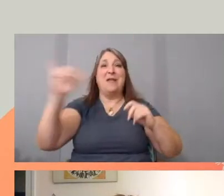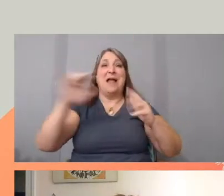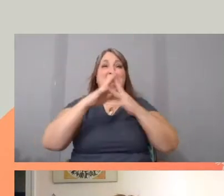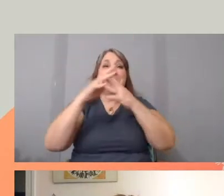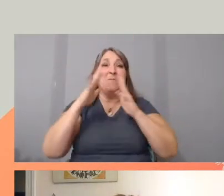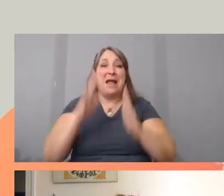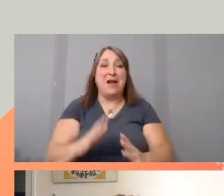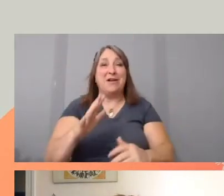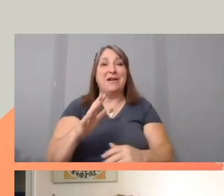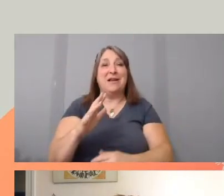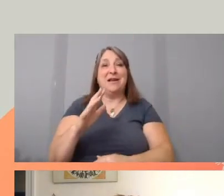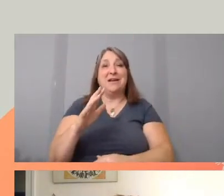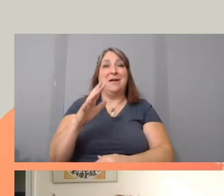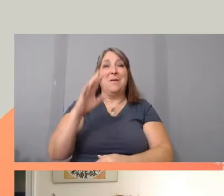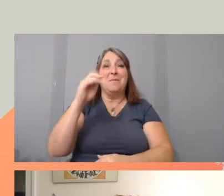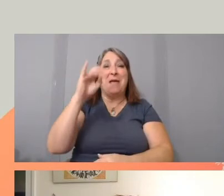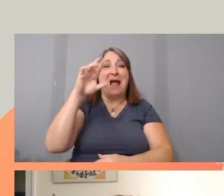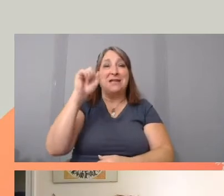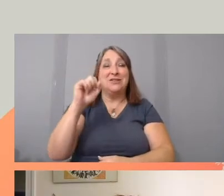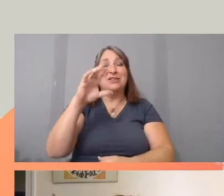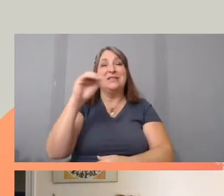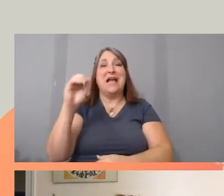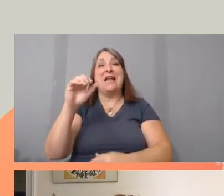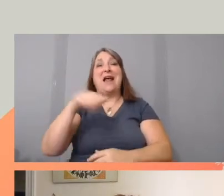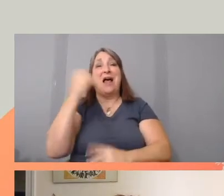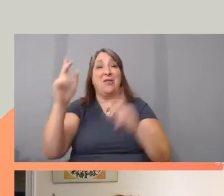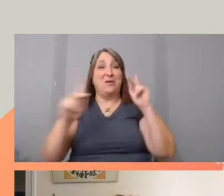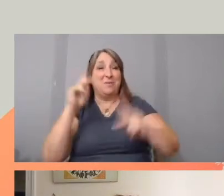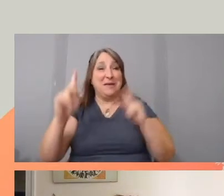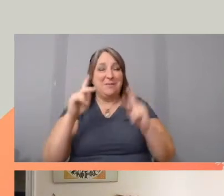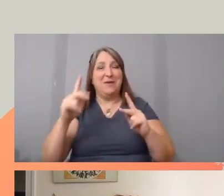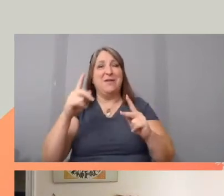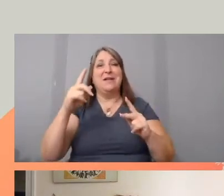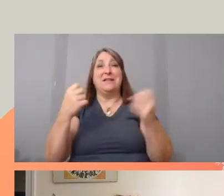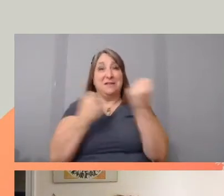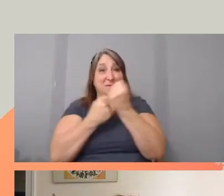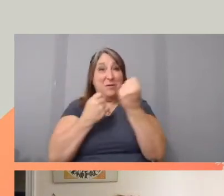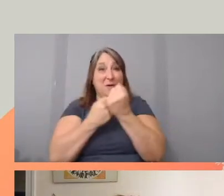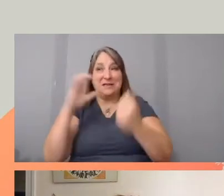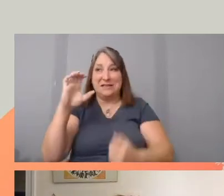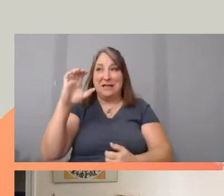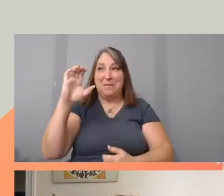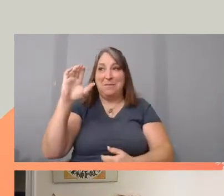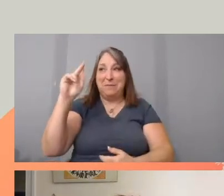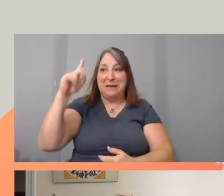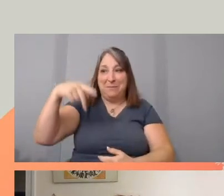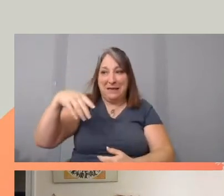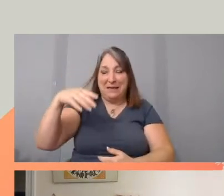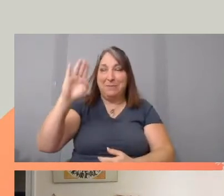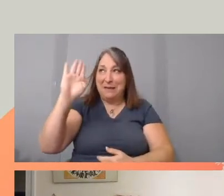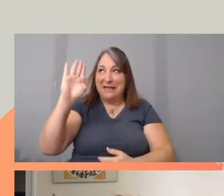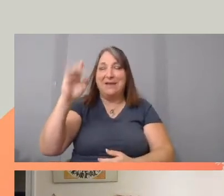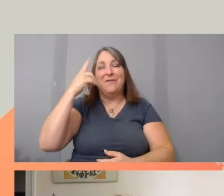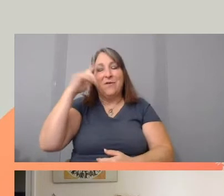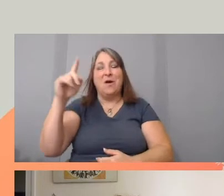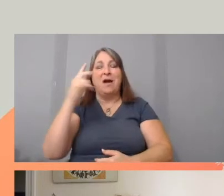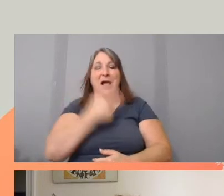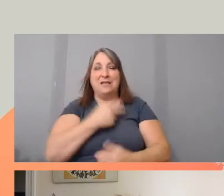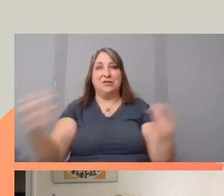and Carla Boris at Frontline, and also the support of CPP for us to like, us to bridge that partnership. So Firelight can also help those filmmakers